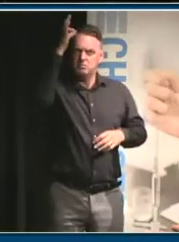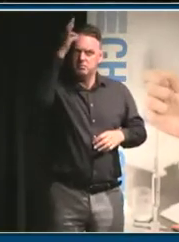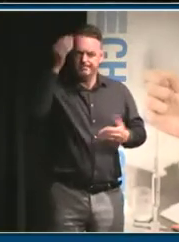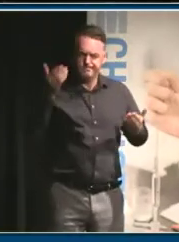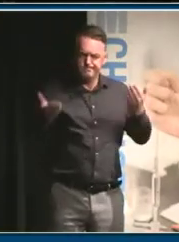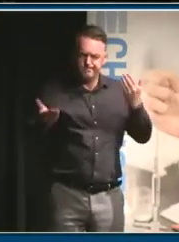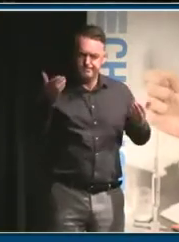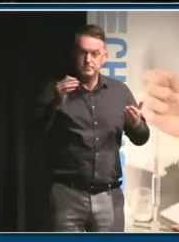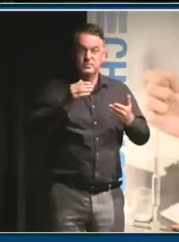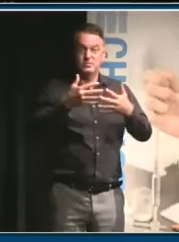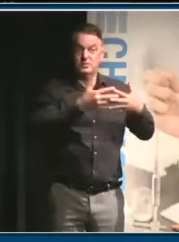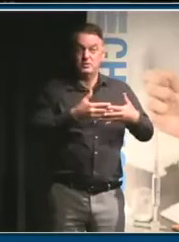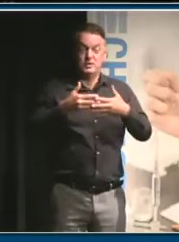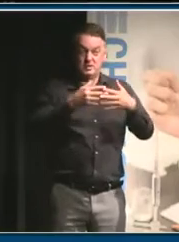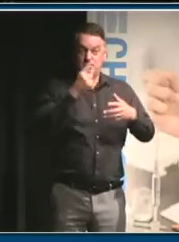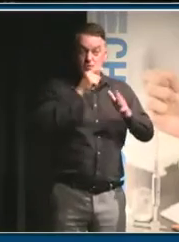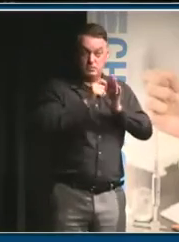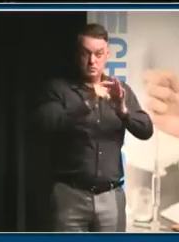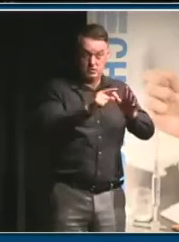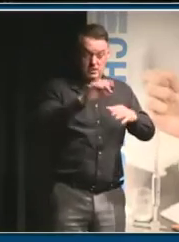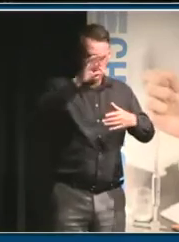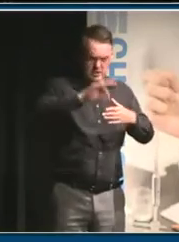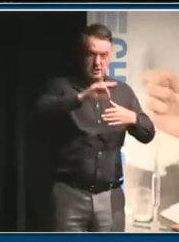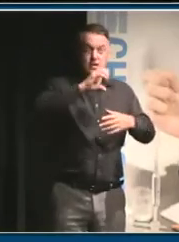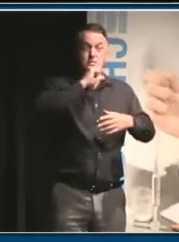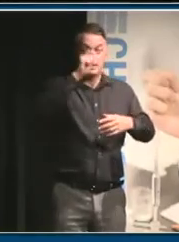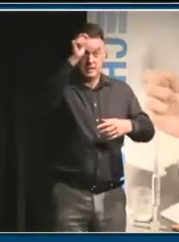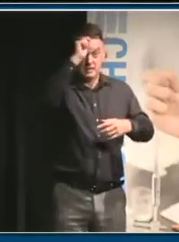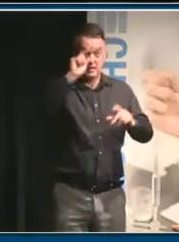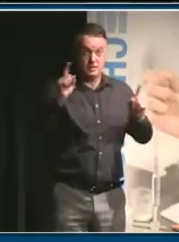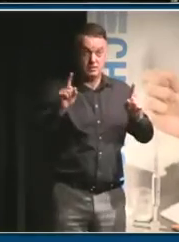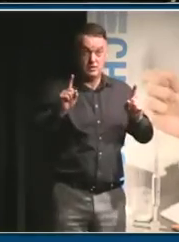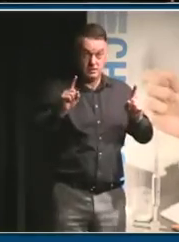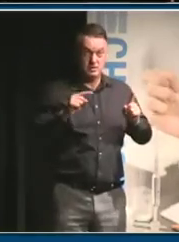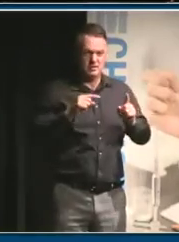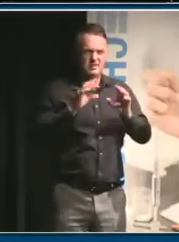that is sold over the market to colour men's hair. The key ingredient is lead tetra acetate.